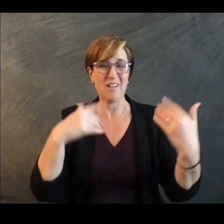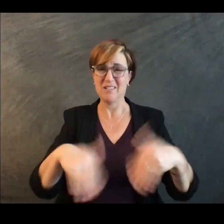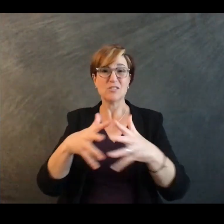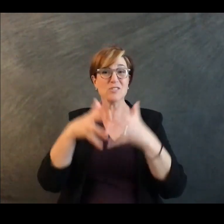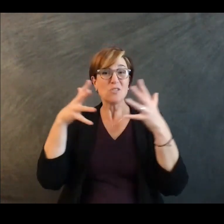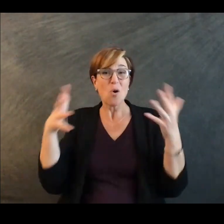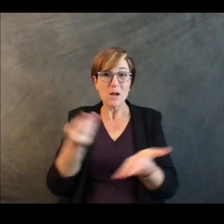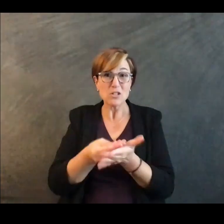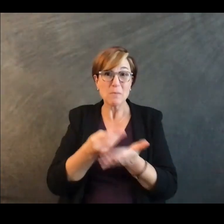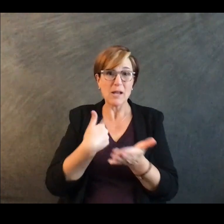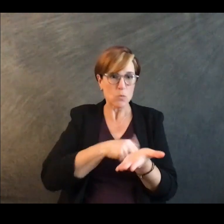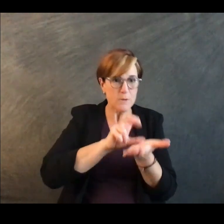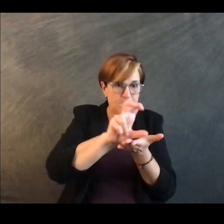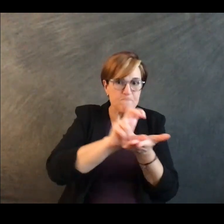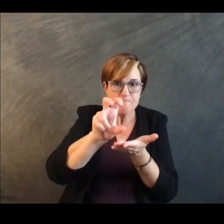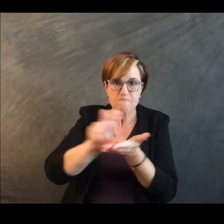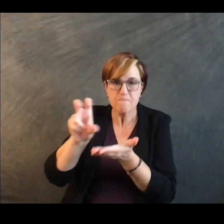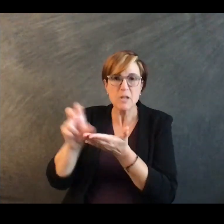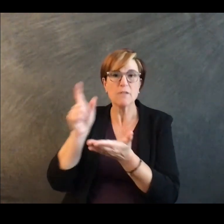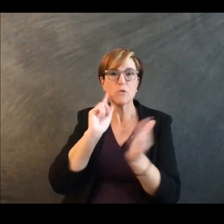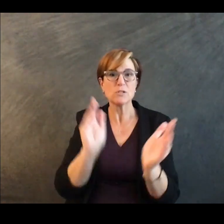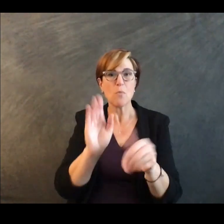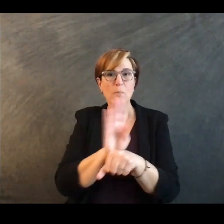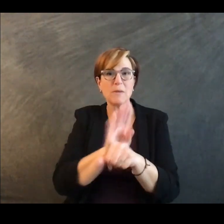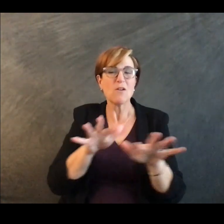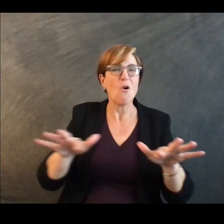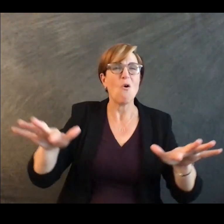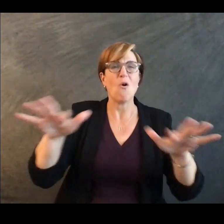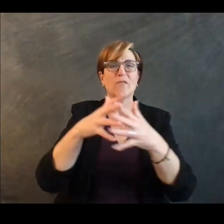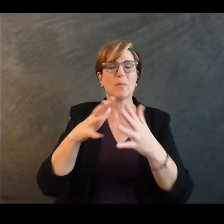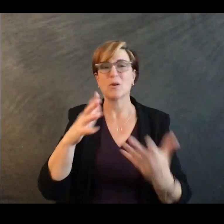businesses of our country have been absolutely clobbered and they'll be